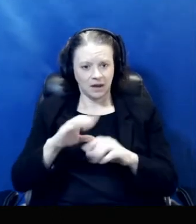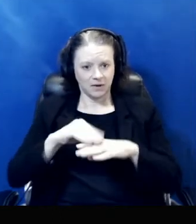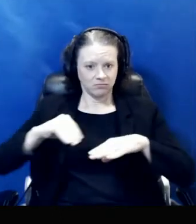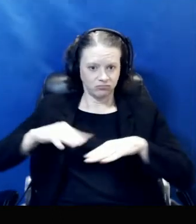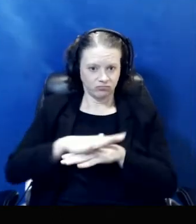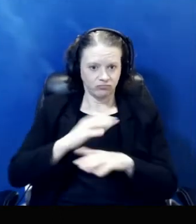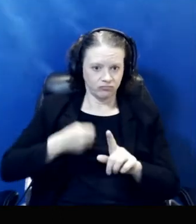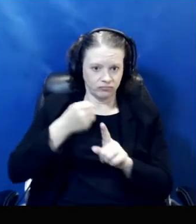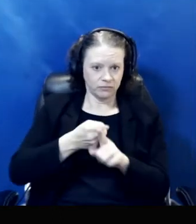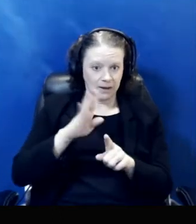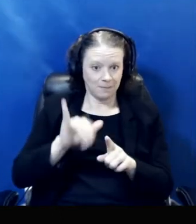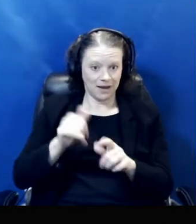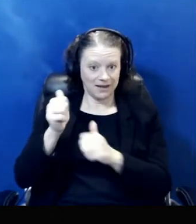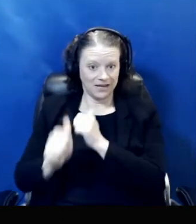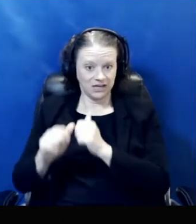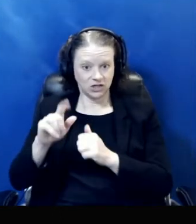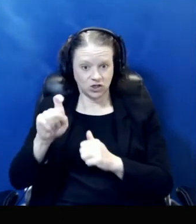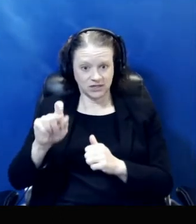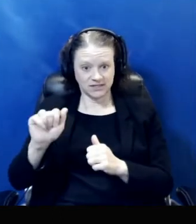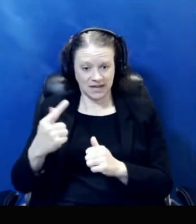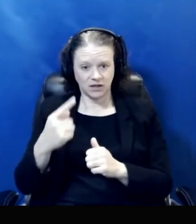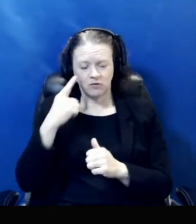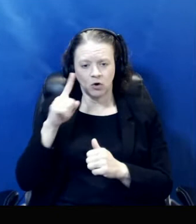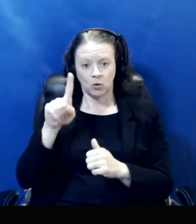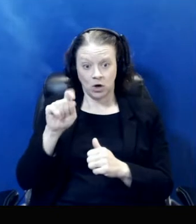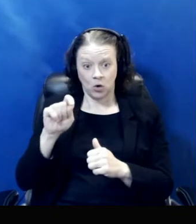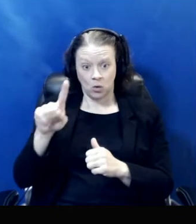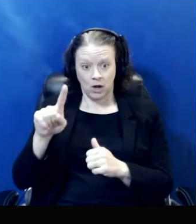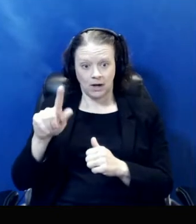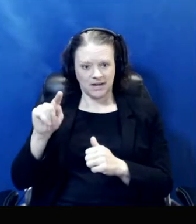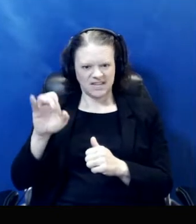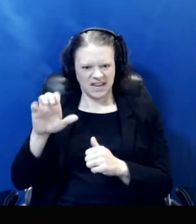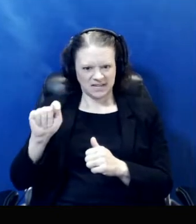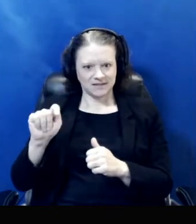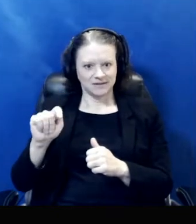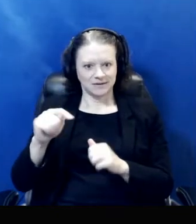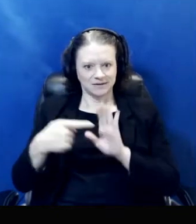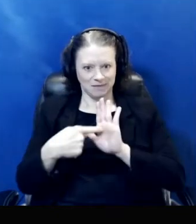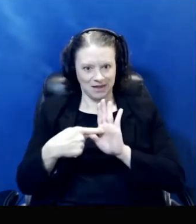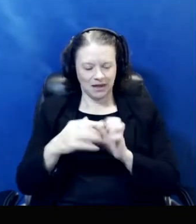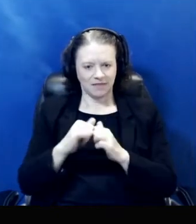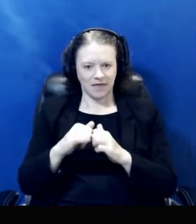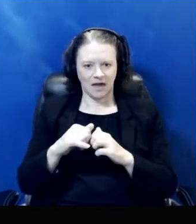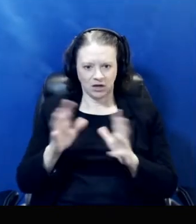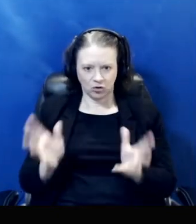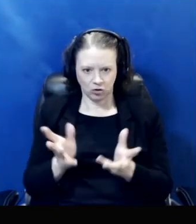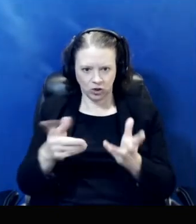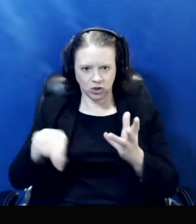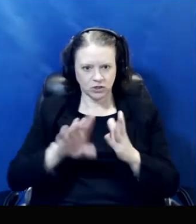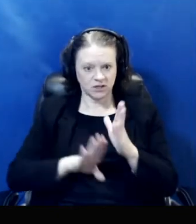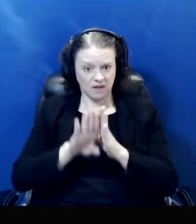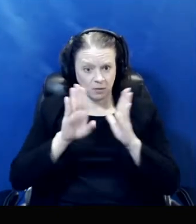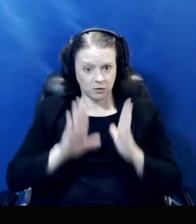the scoping questions for XAG 101 text display, it first prompts developers to think about whether or not the ability